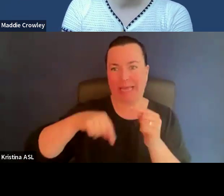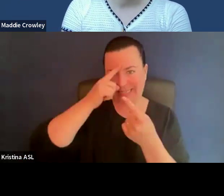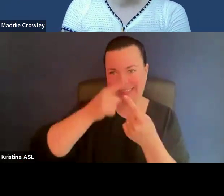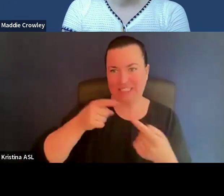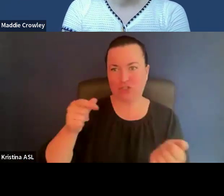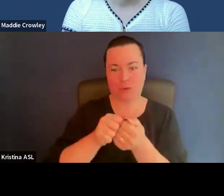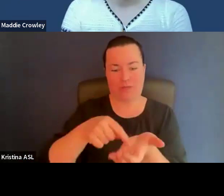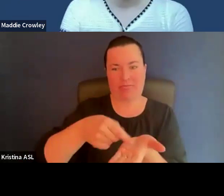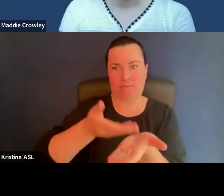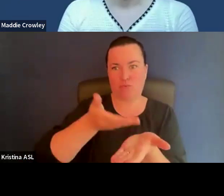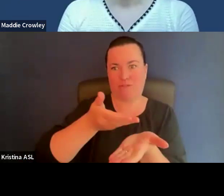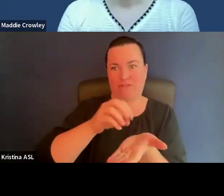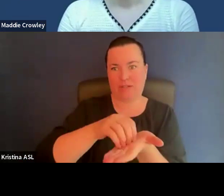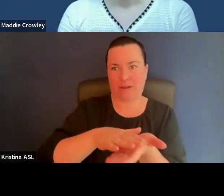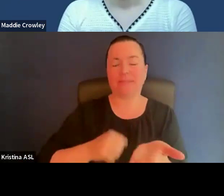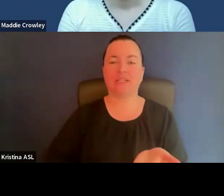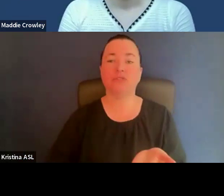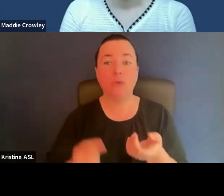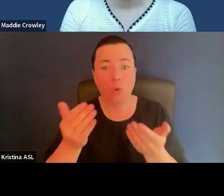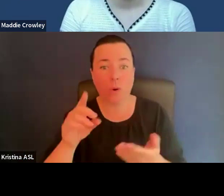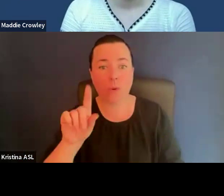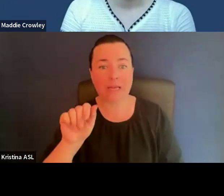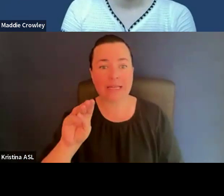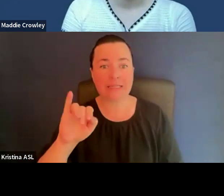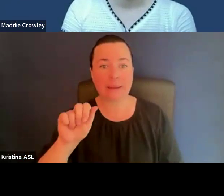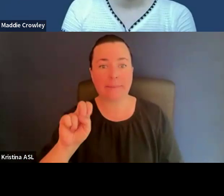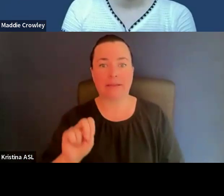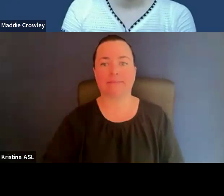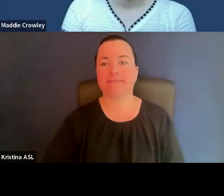And it gives... This is Damian,